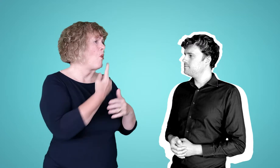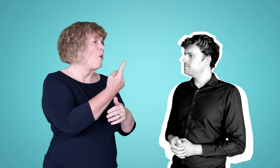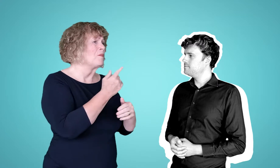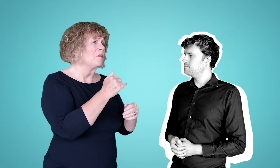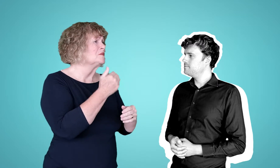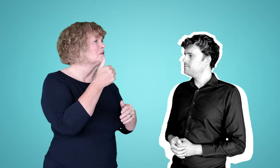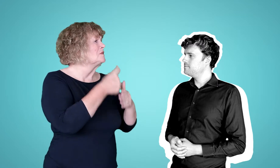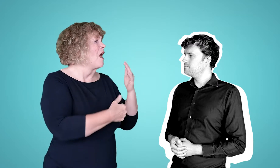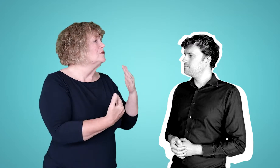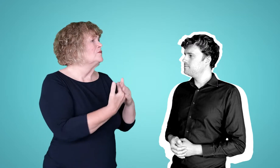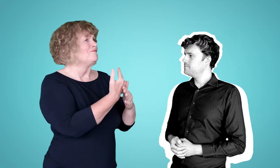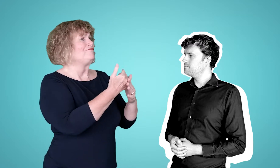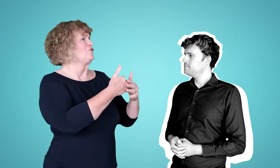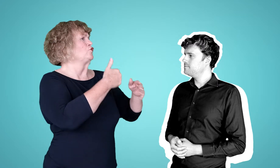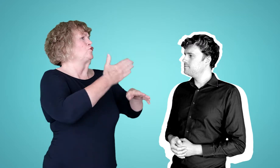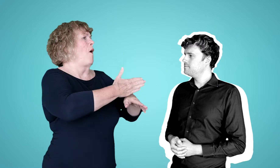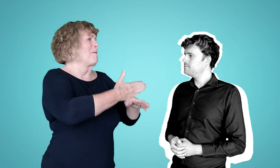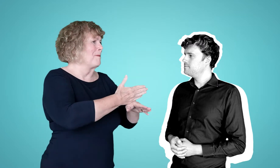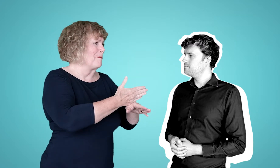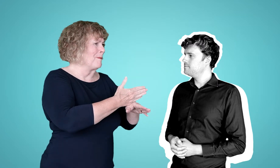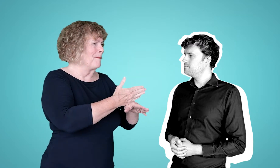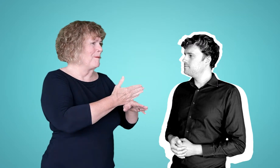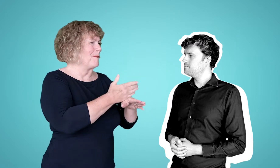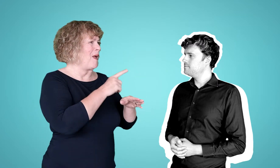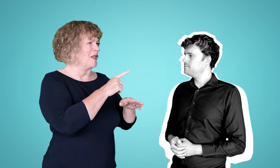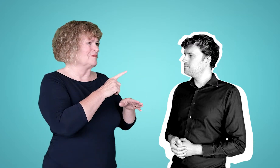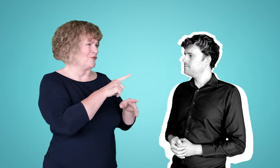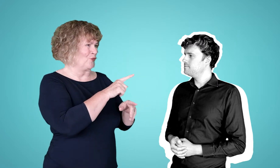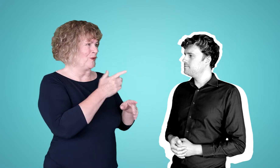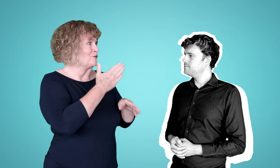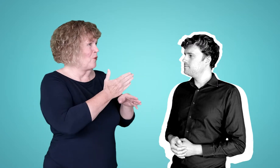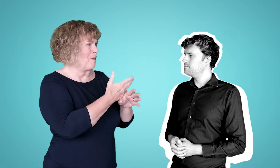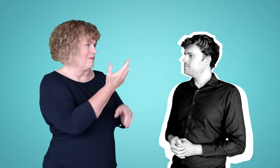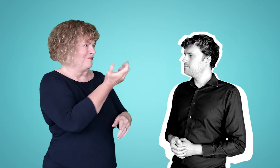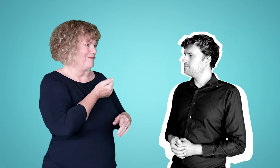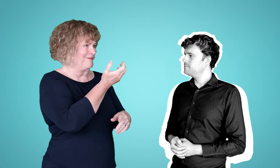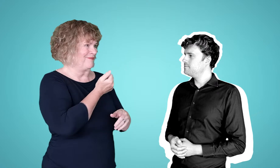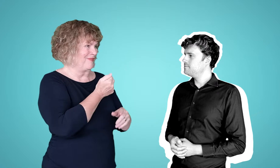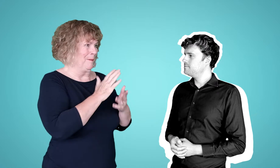If you start a job or the amount of pay you get changes,